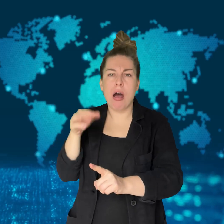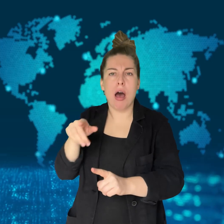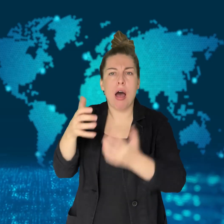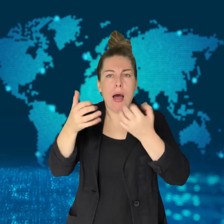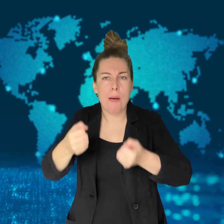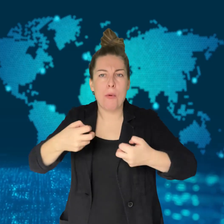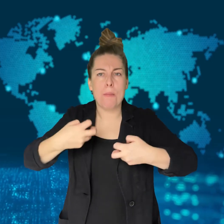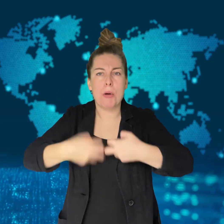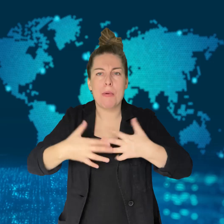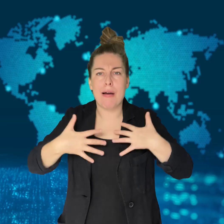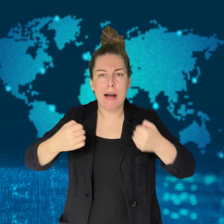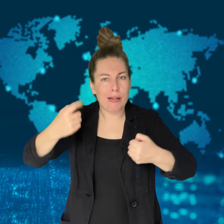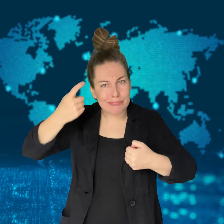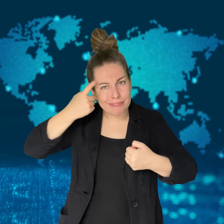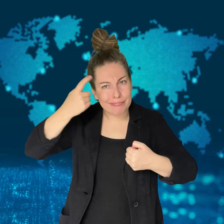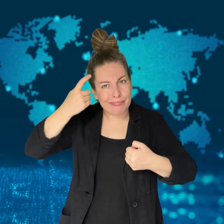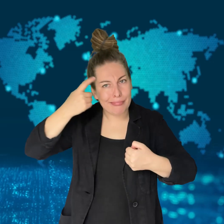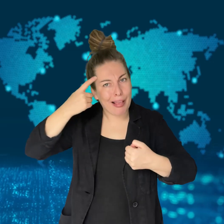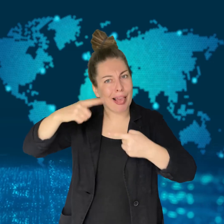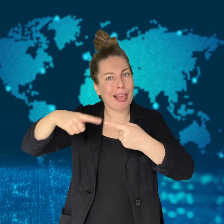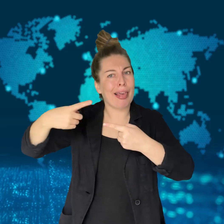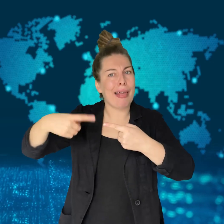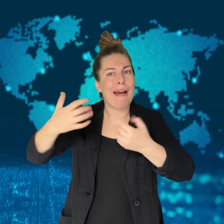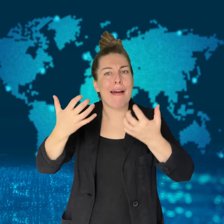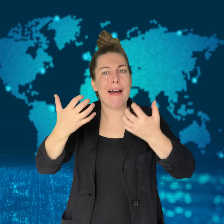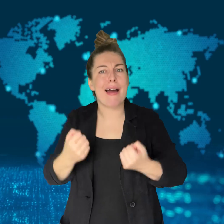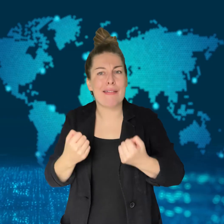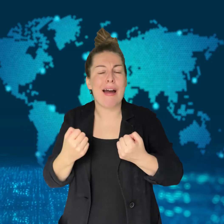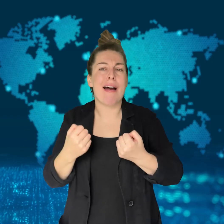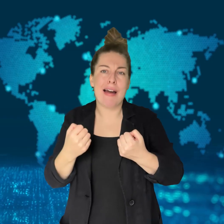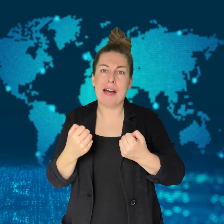There are claims of sexual violence and beatings.